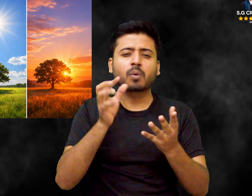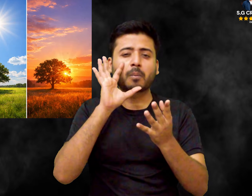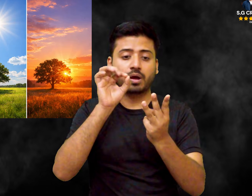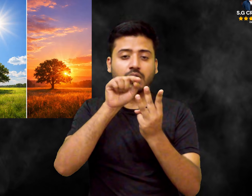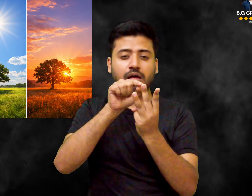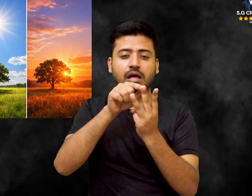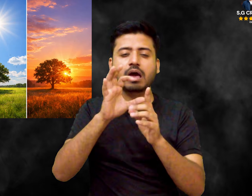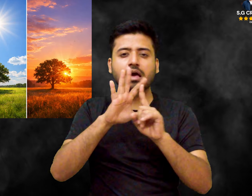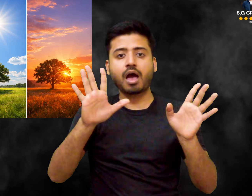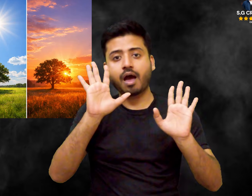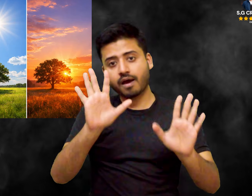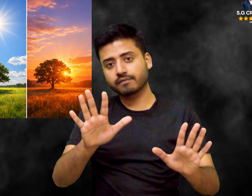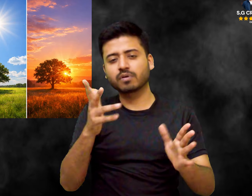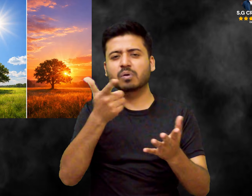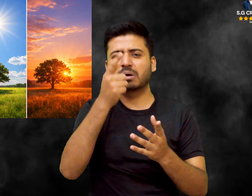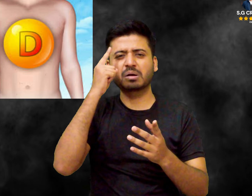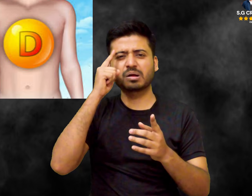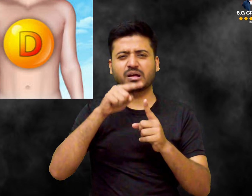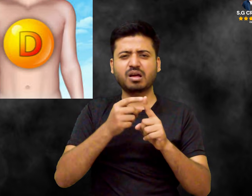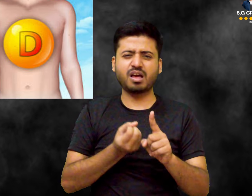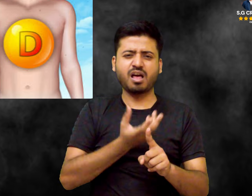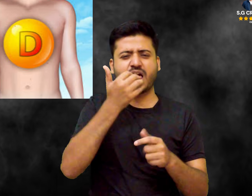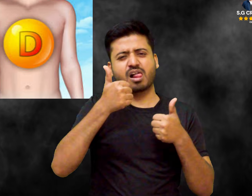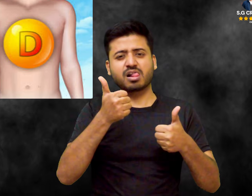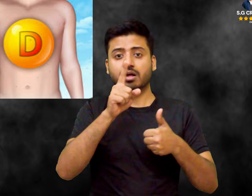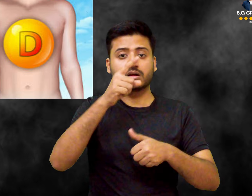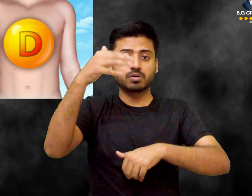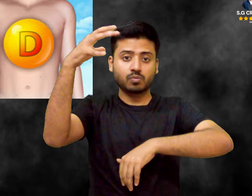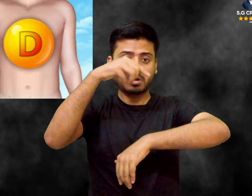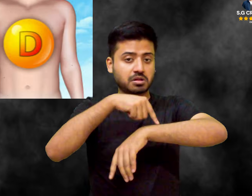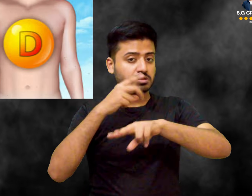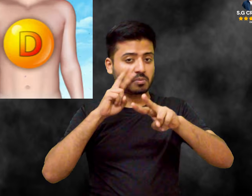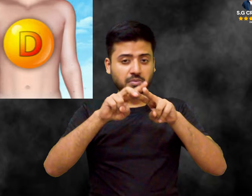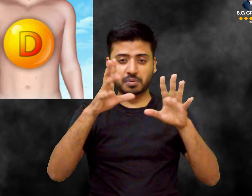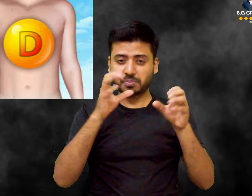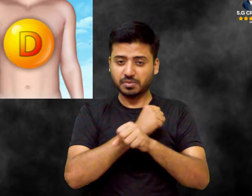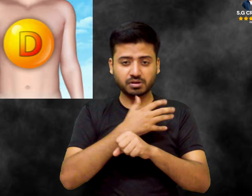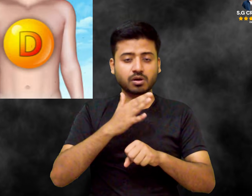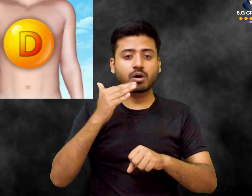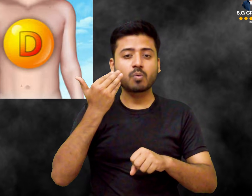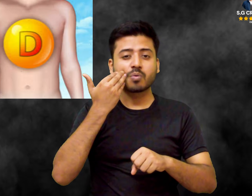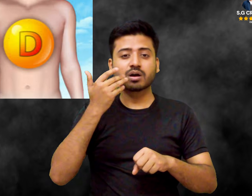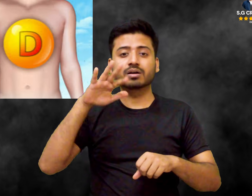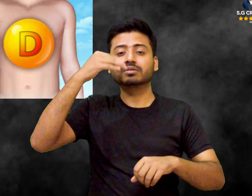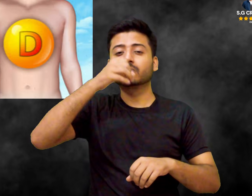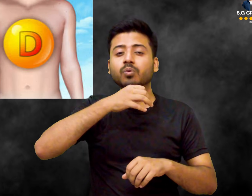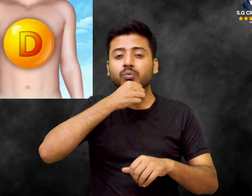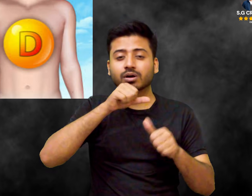rays are most intense and efficient for vitamin D synthesis. Skin exposure expose at least the face,